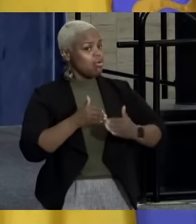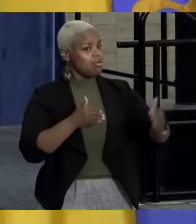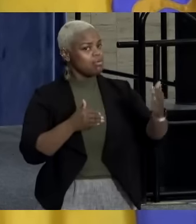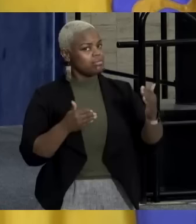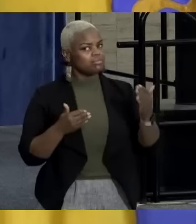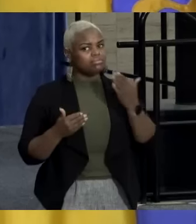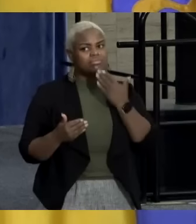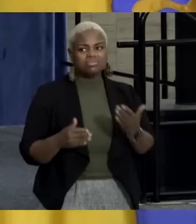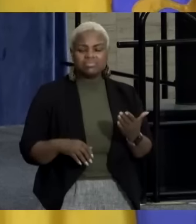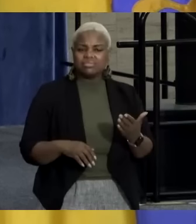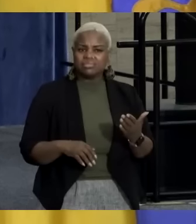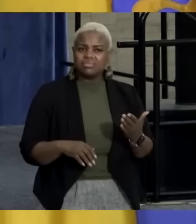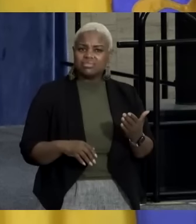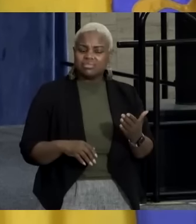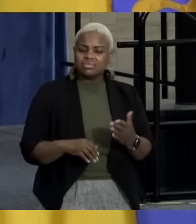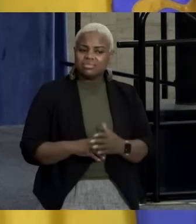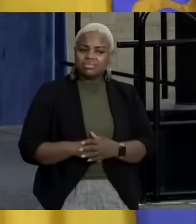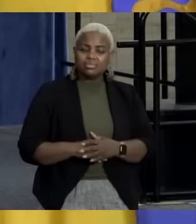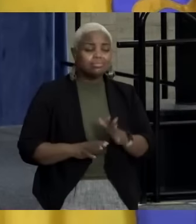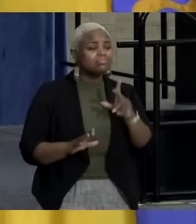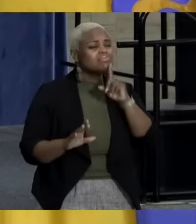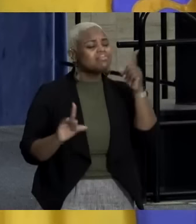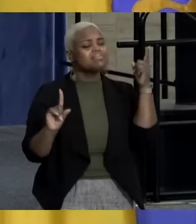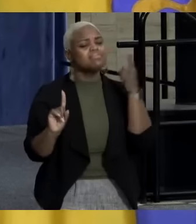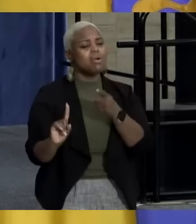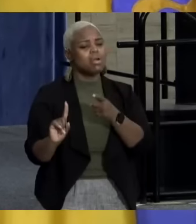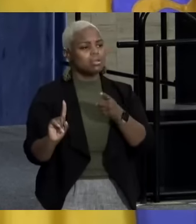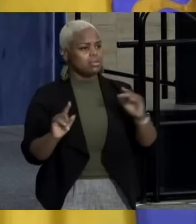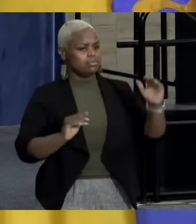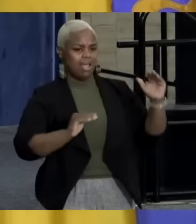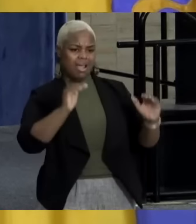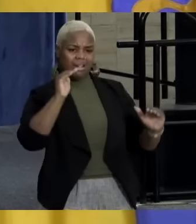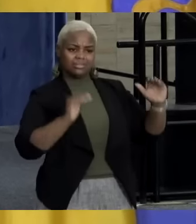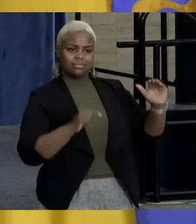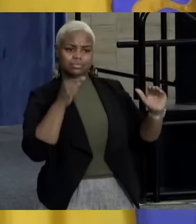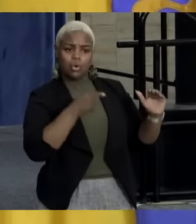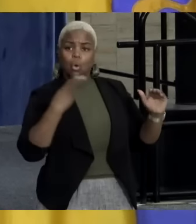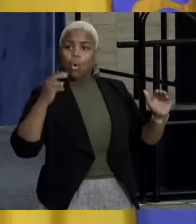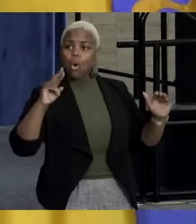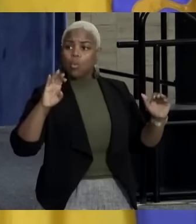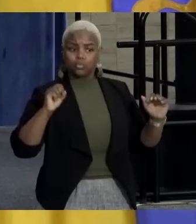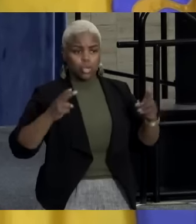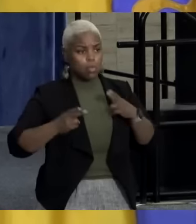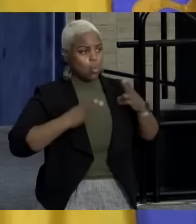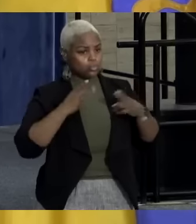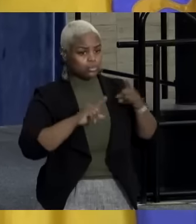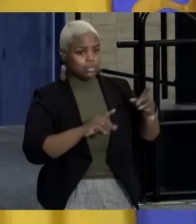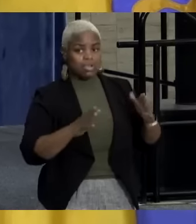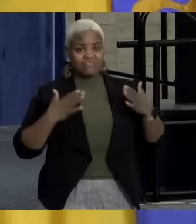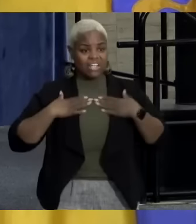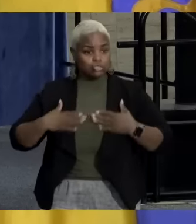short, it restores balance, not just hormonally, but emotionally and physically. That's why in